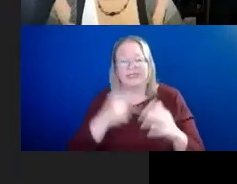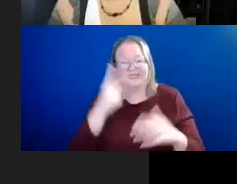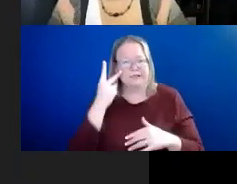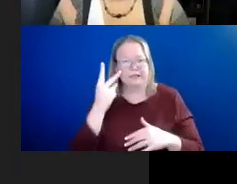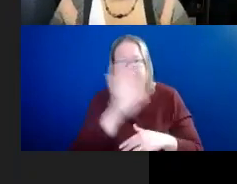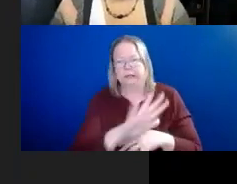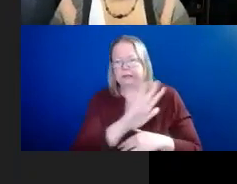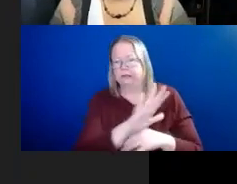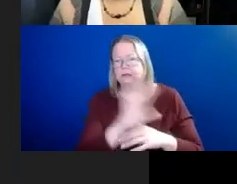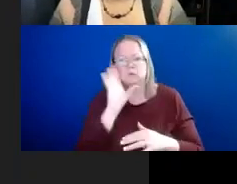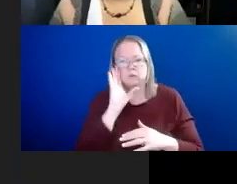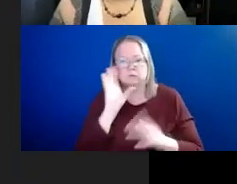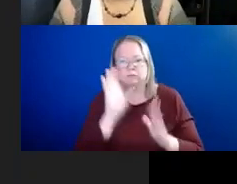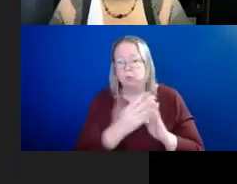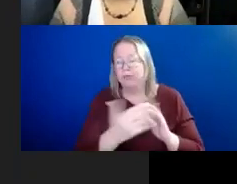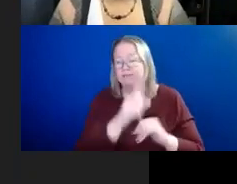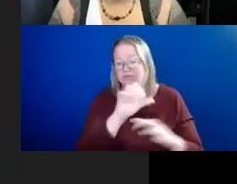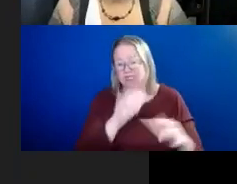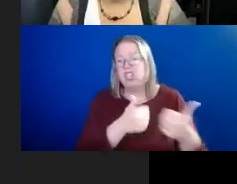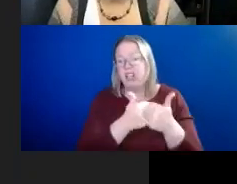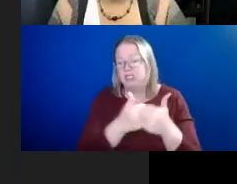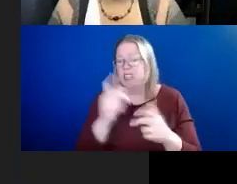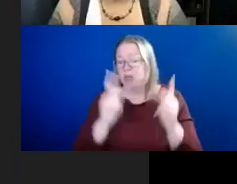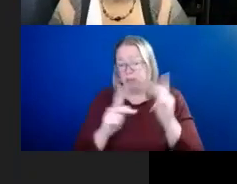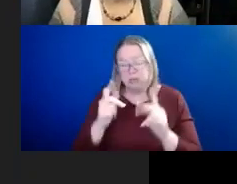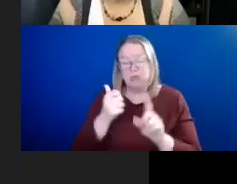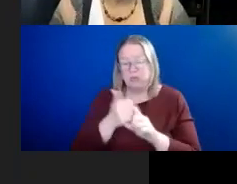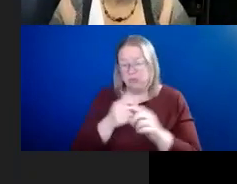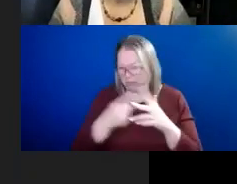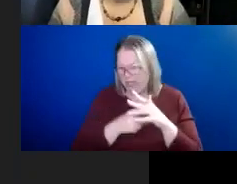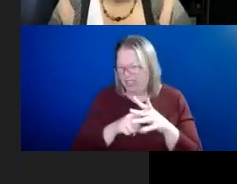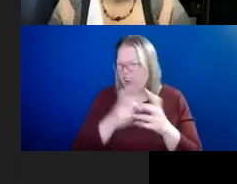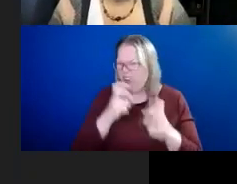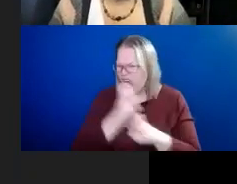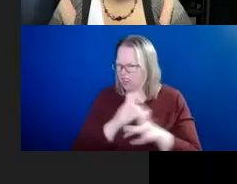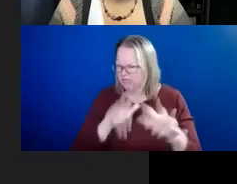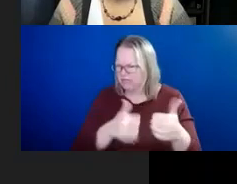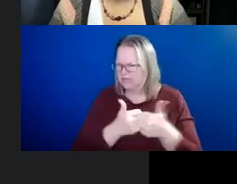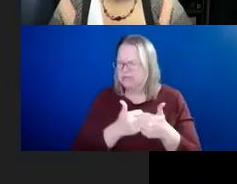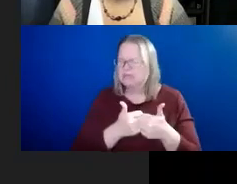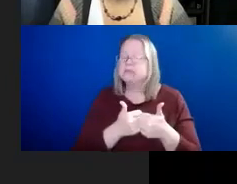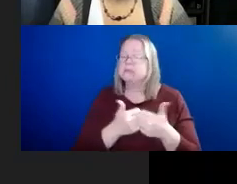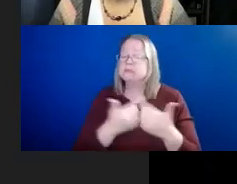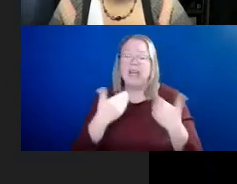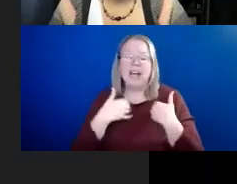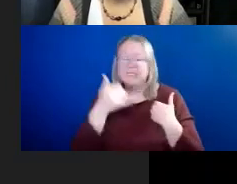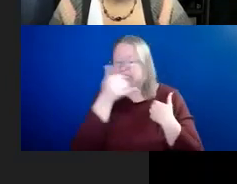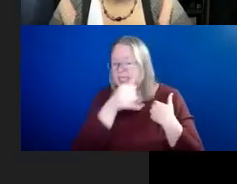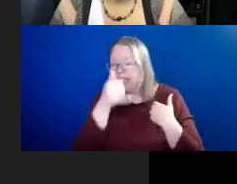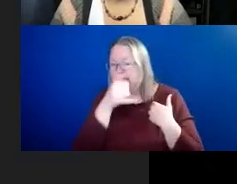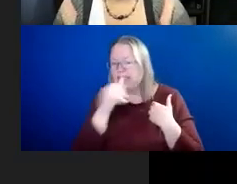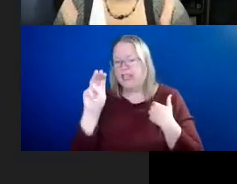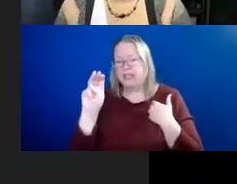13:24:39 . This is challenging for people to do at first. So I have a silly meme up right now.